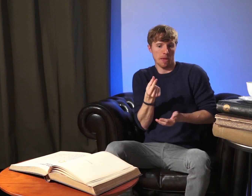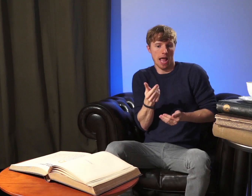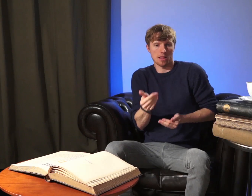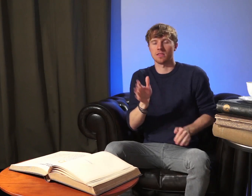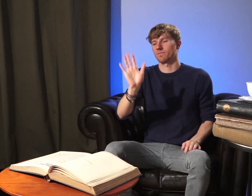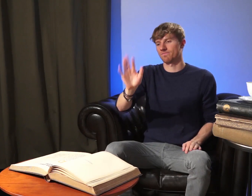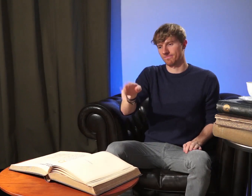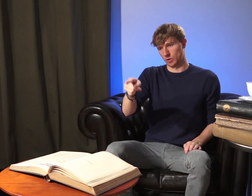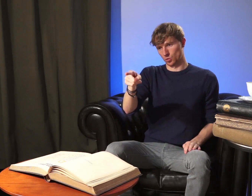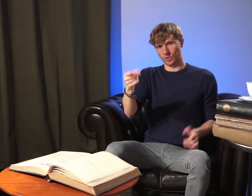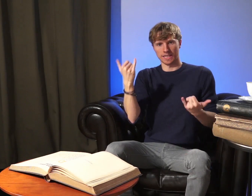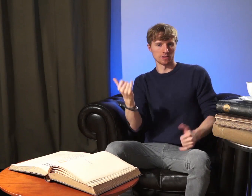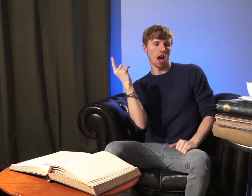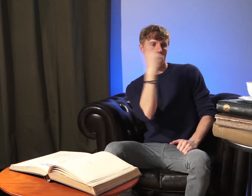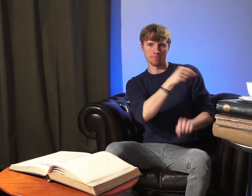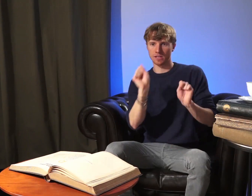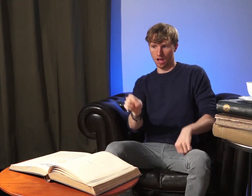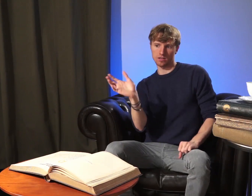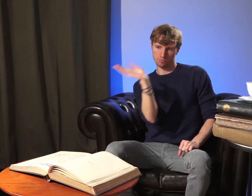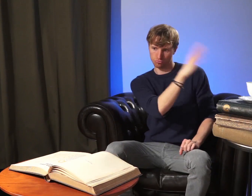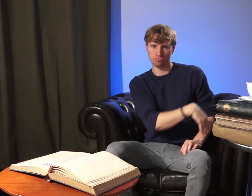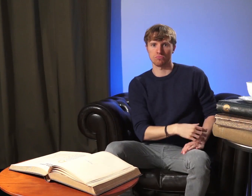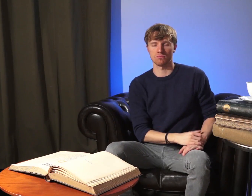The lazy sister was glad and thought: